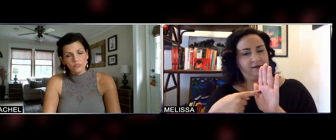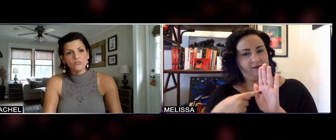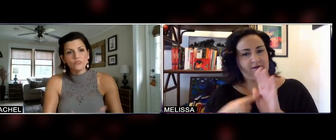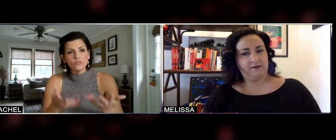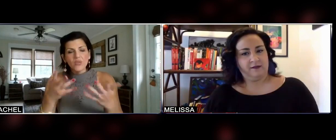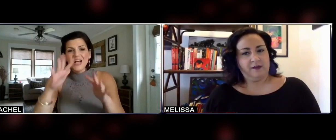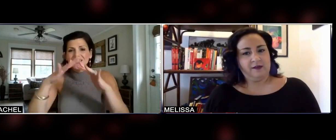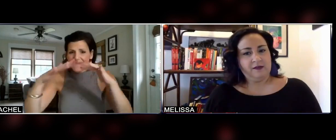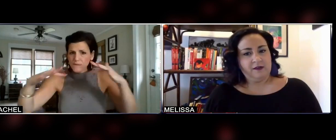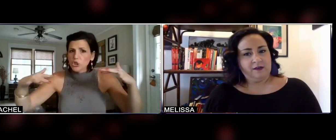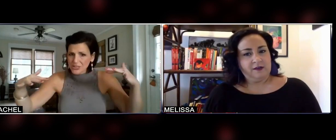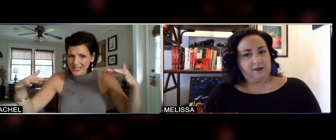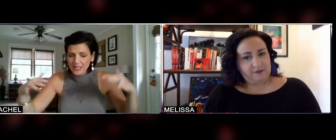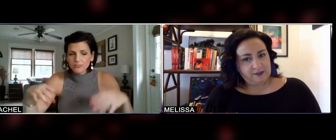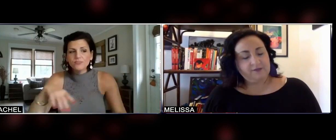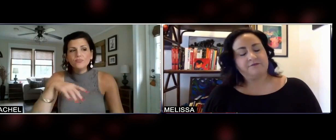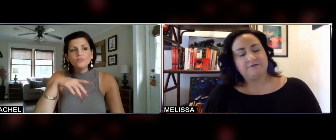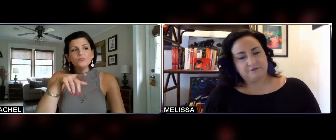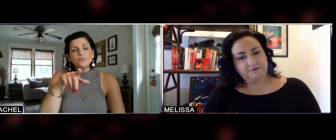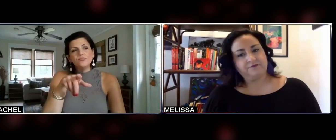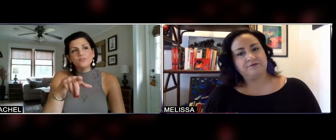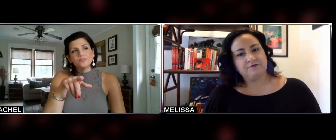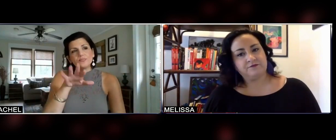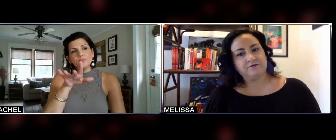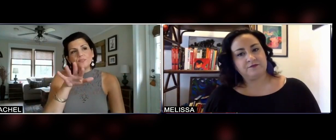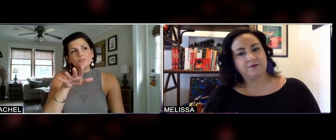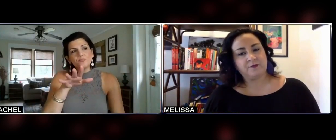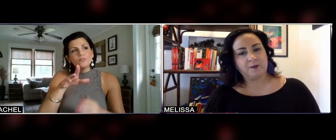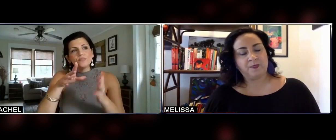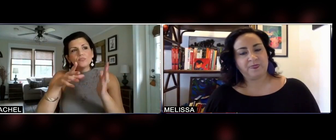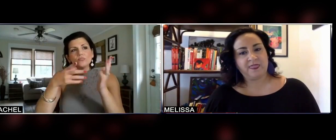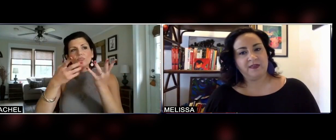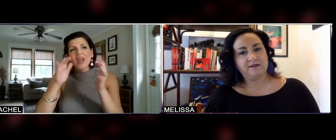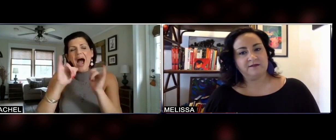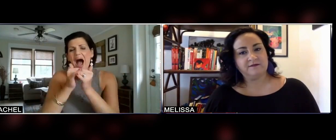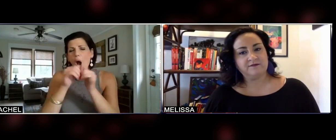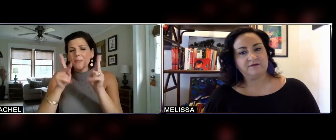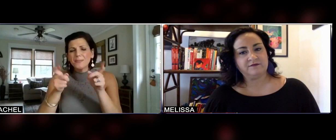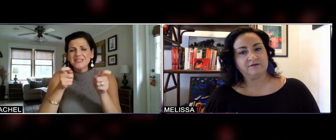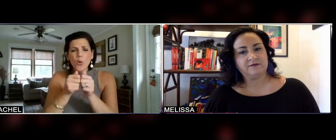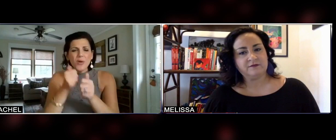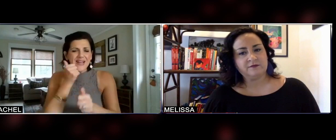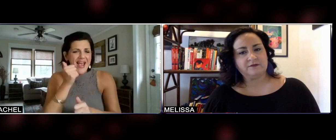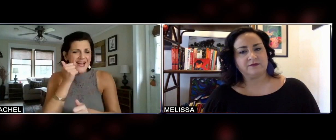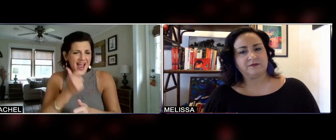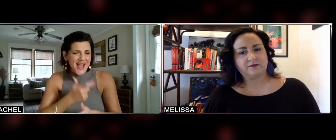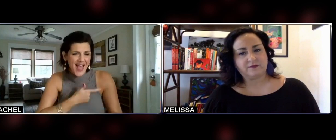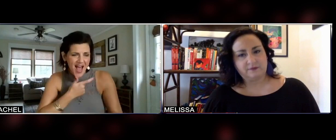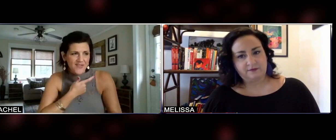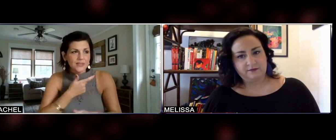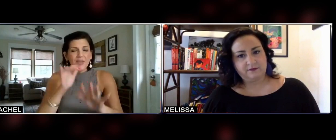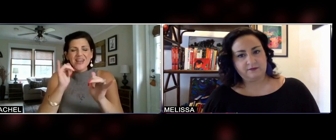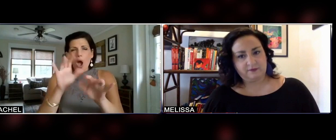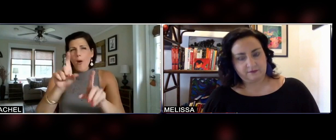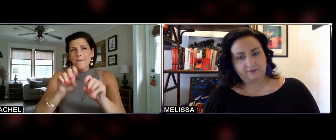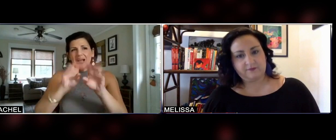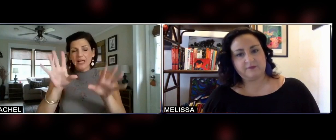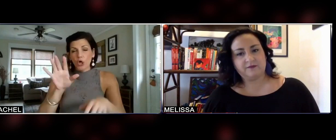Diversity! They also need to show more on what we do and deal with on a daily basis.